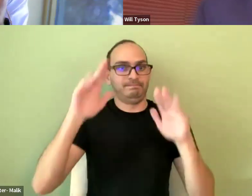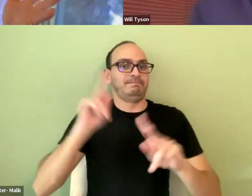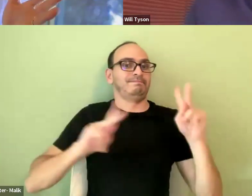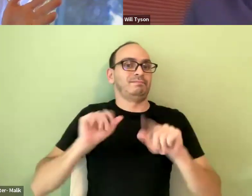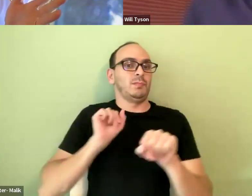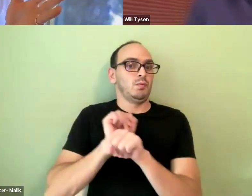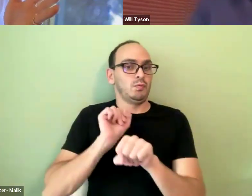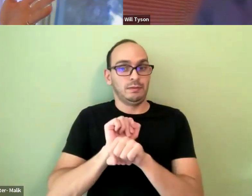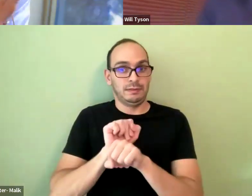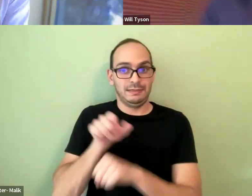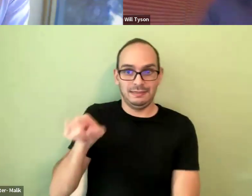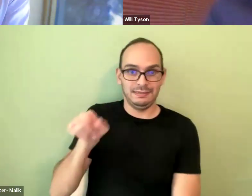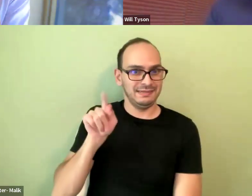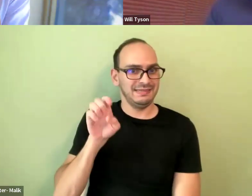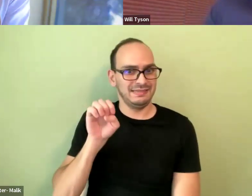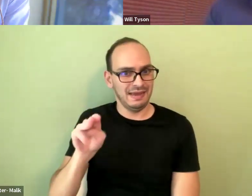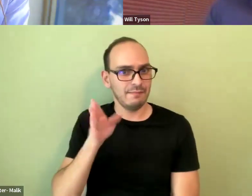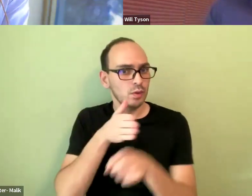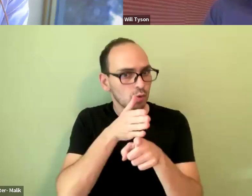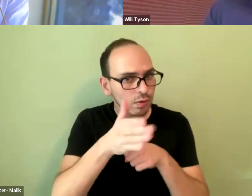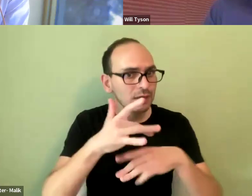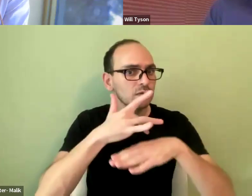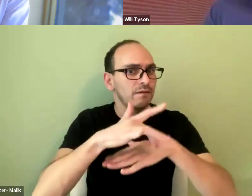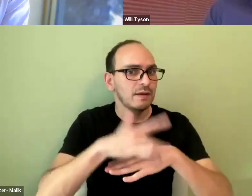They do not know what kind of careers are available to them. We